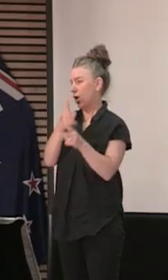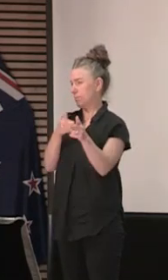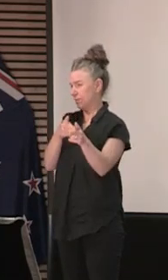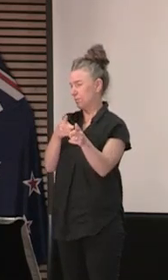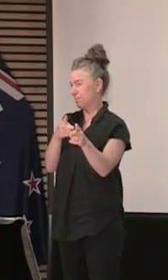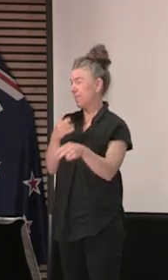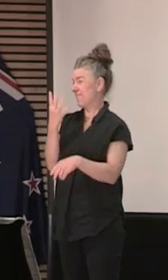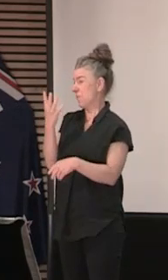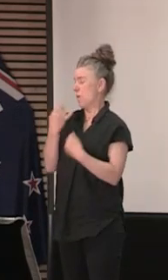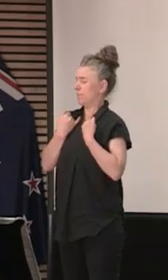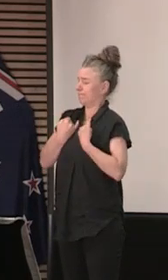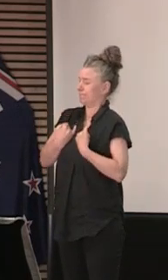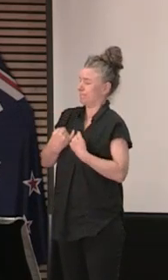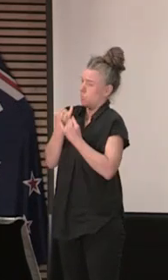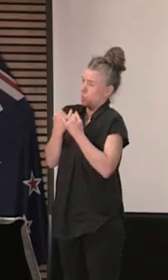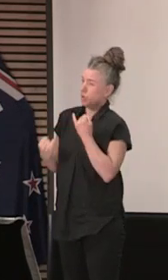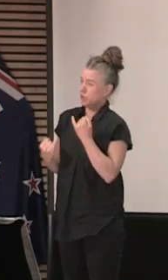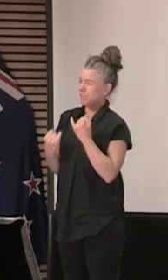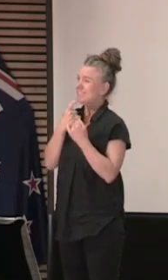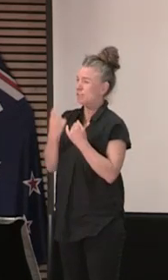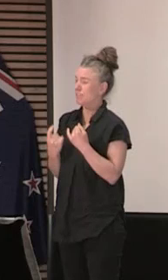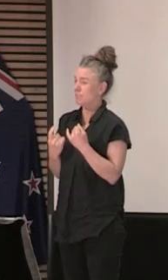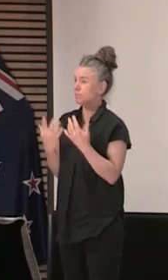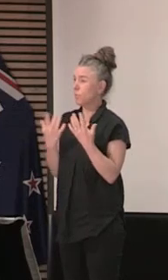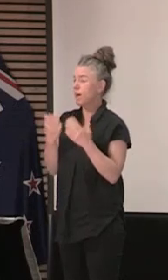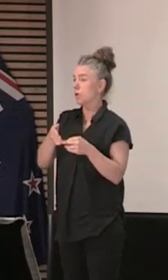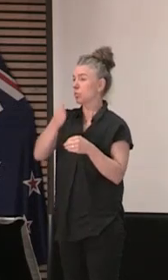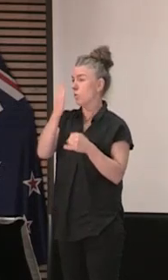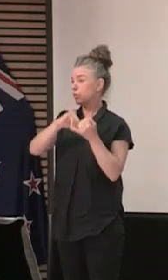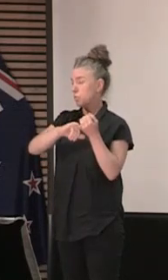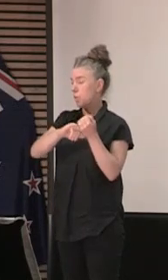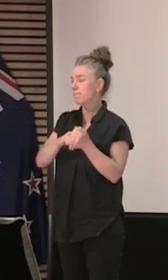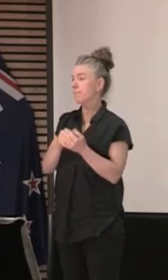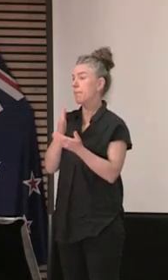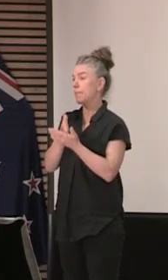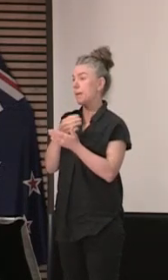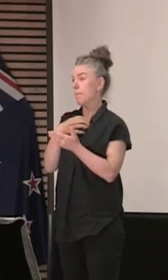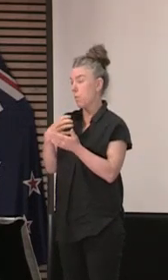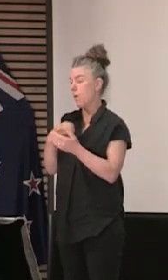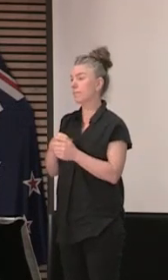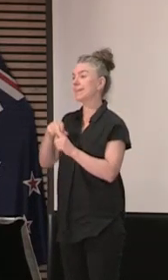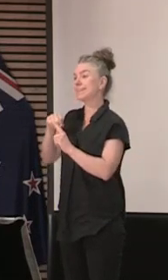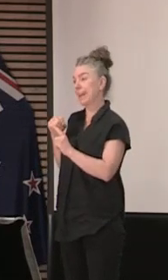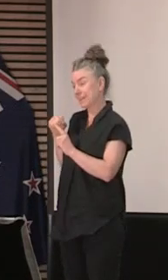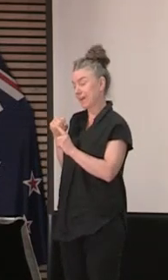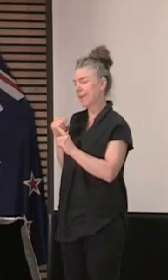four in ICU. They are in North. . Shore, Middlemore, Dunedin and. Wellington regional hospitals.